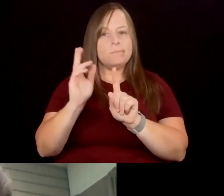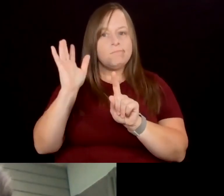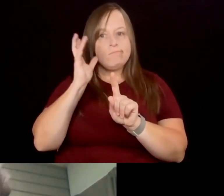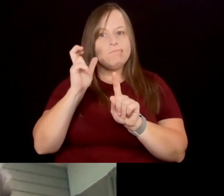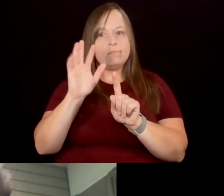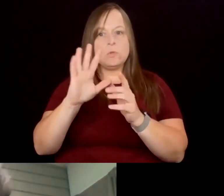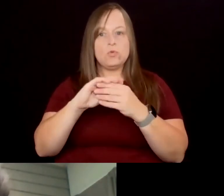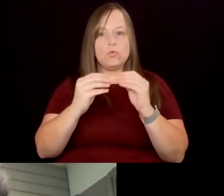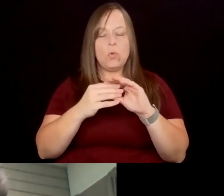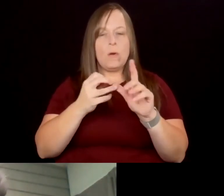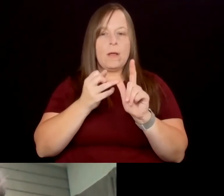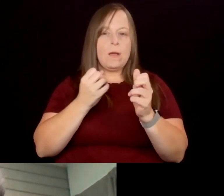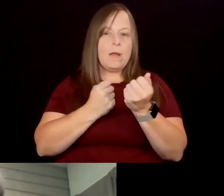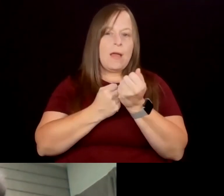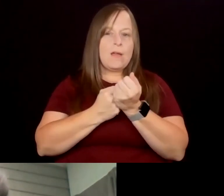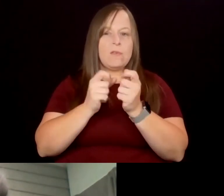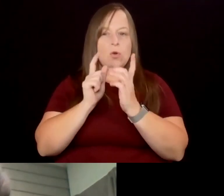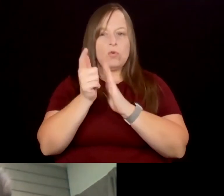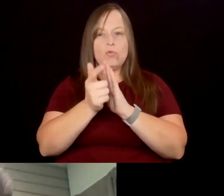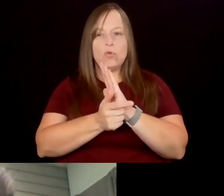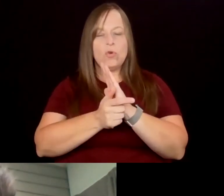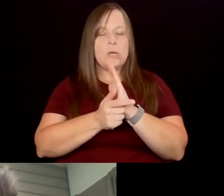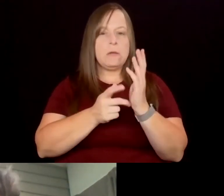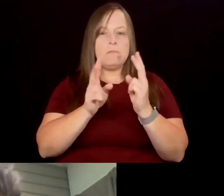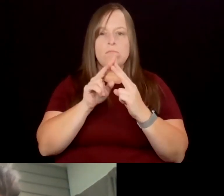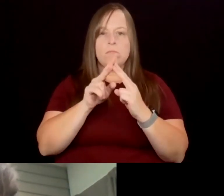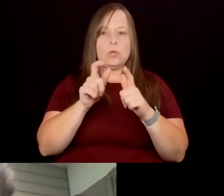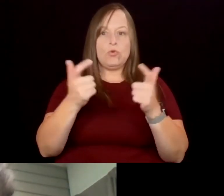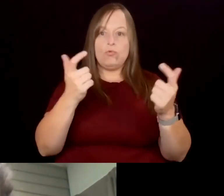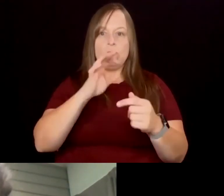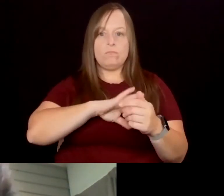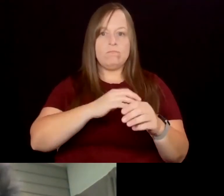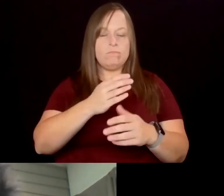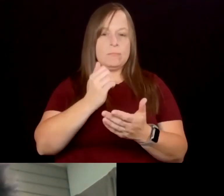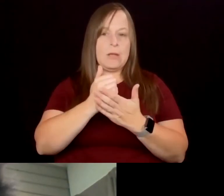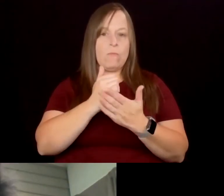Whether it's an advocate or an attorney, that's gonna be hugely helpful. I am sure just emotionally bolstering you,